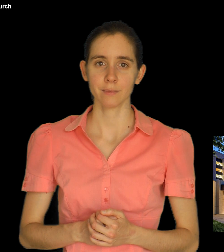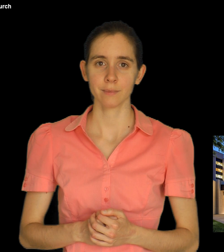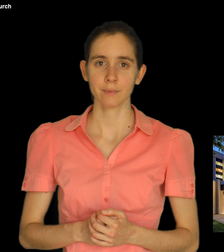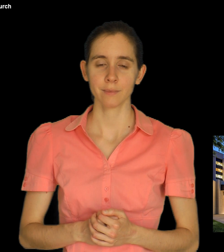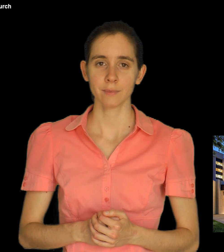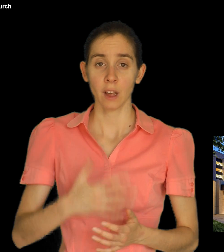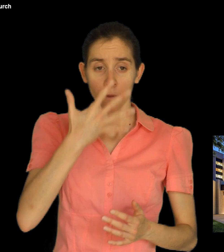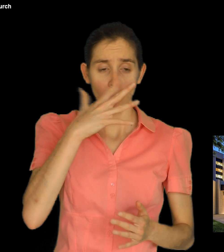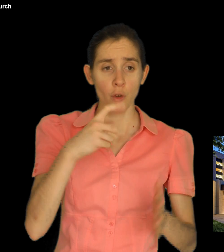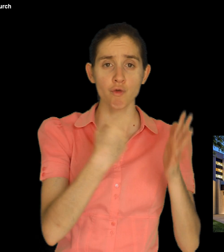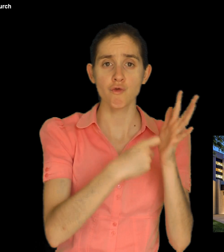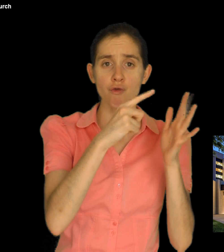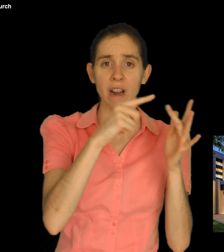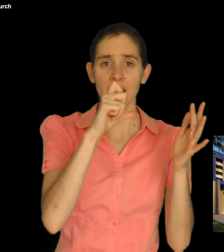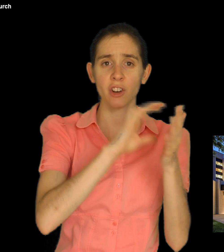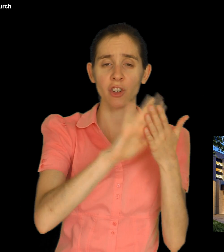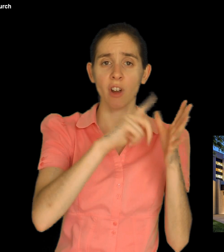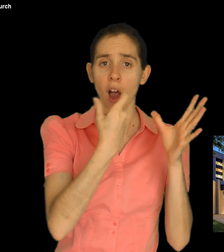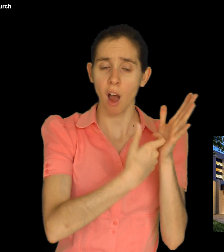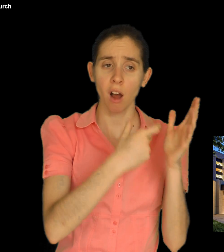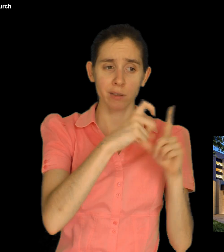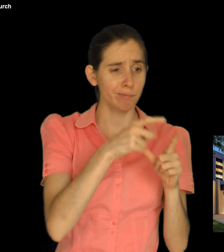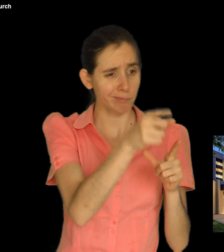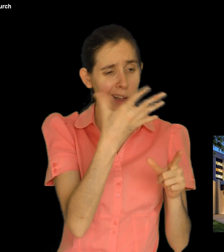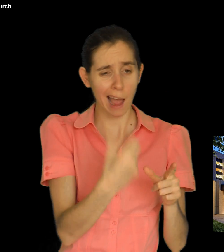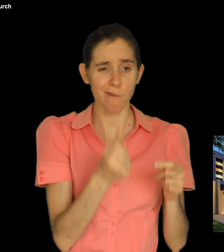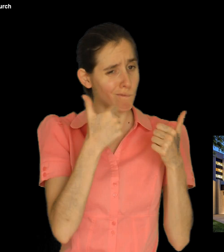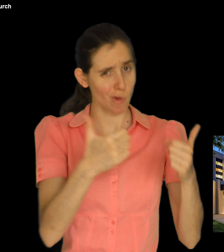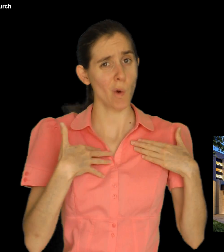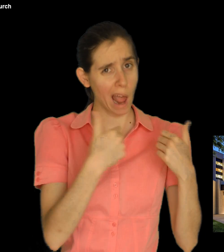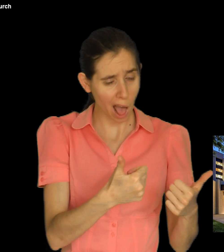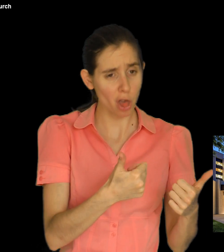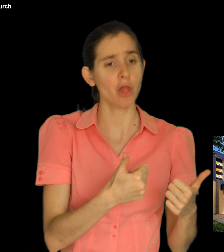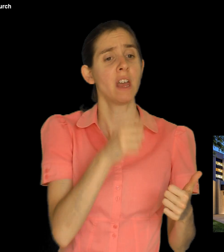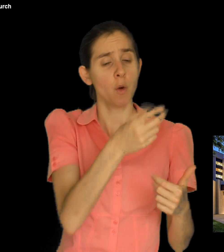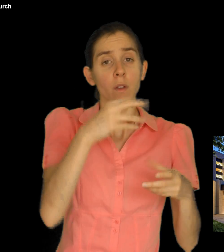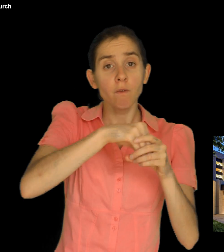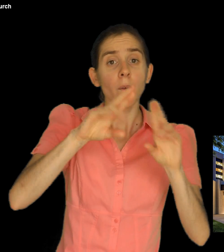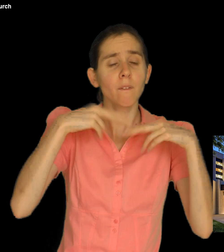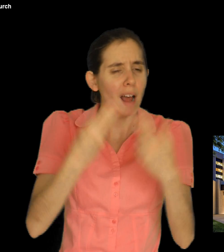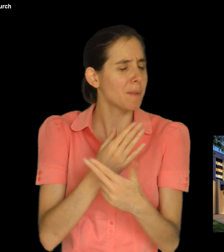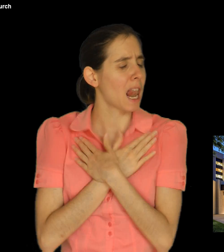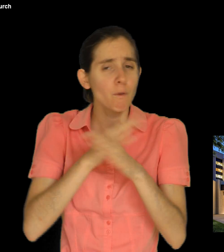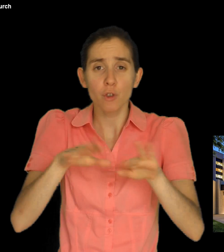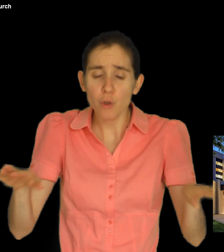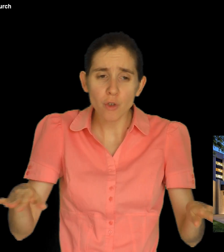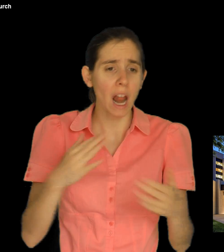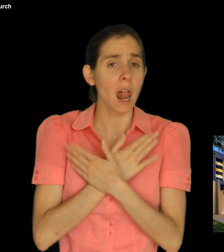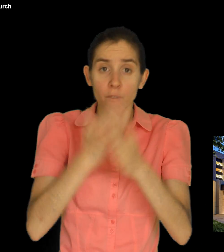50-year-old Richard was a picture of health and a model citizen, a family man who loved his children, his church and